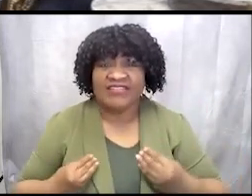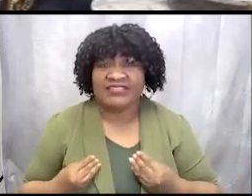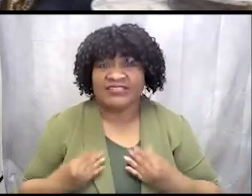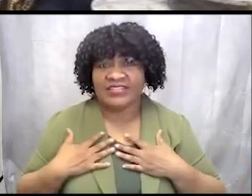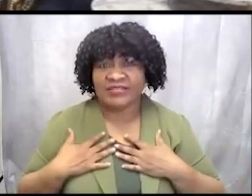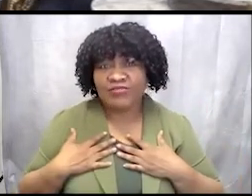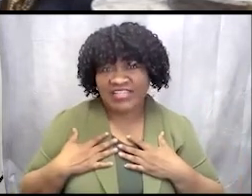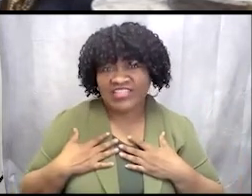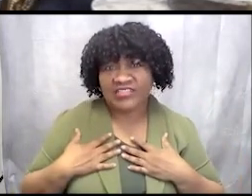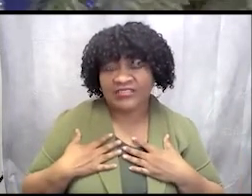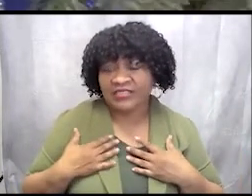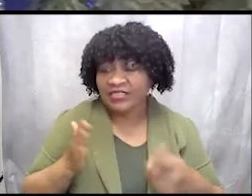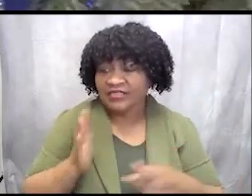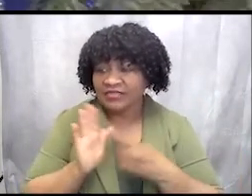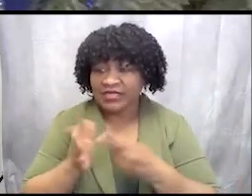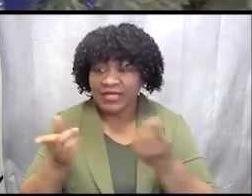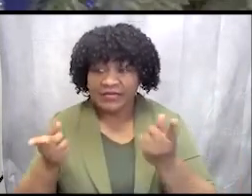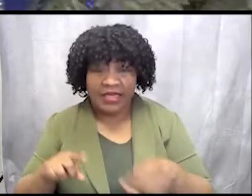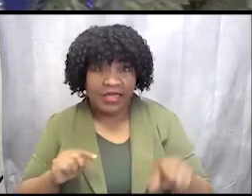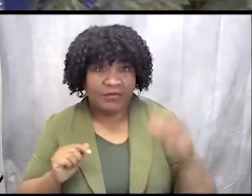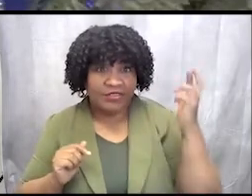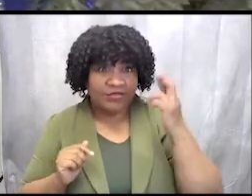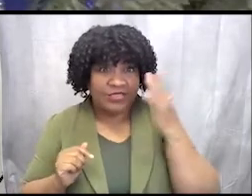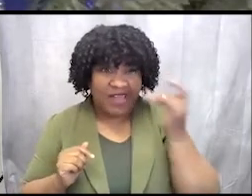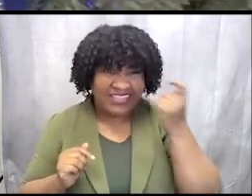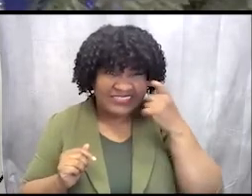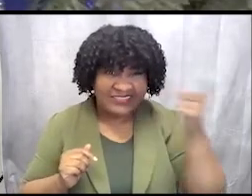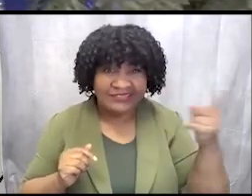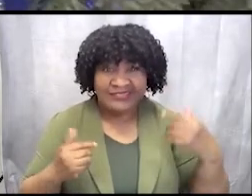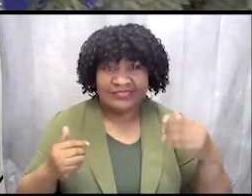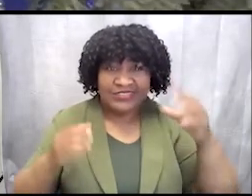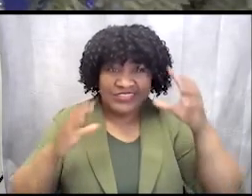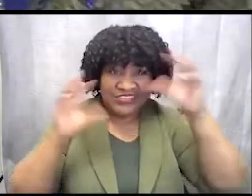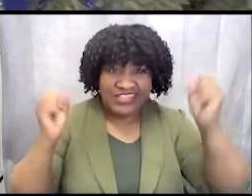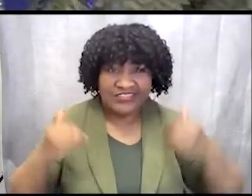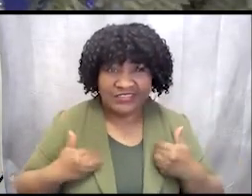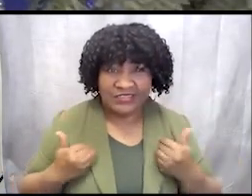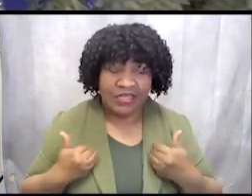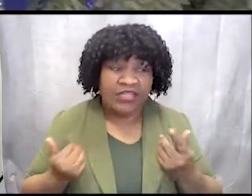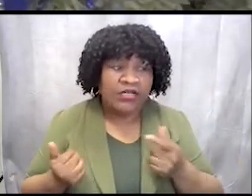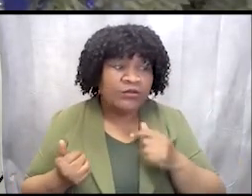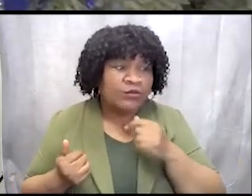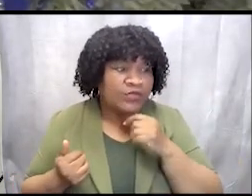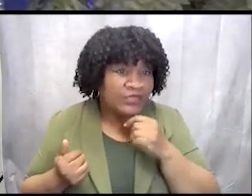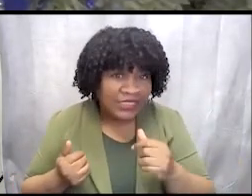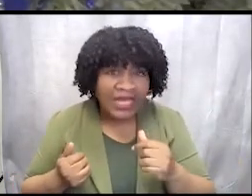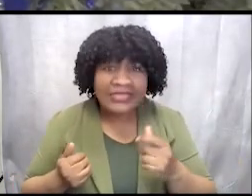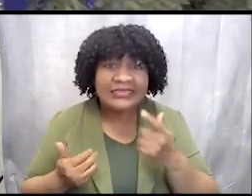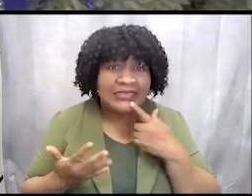And sometimes the reason is, as Chancellor Young said, we don't continue to evoke those names